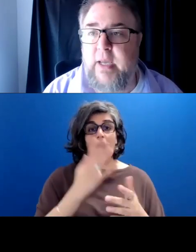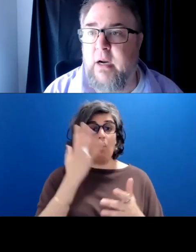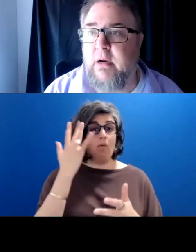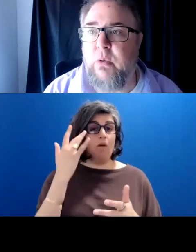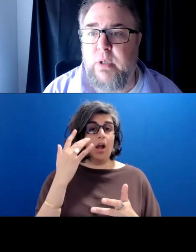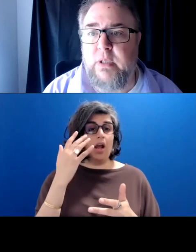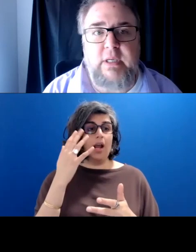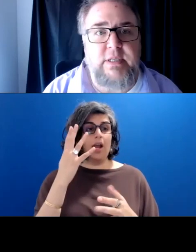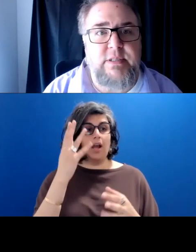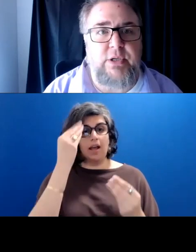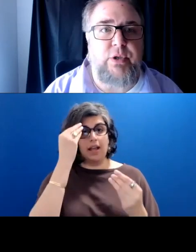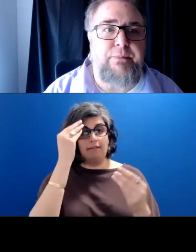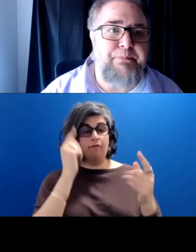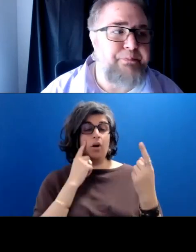of care are really essential.